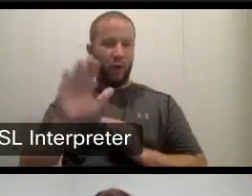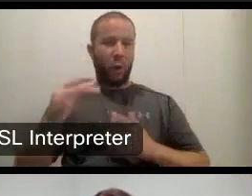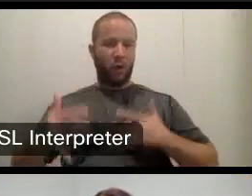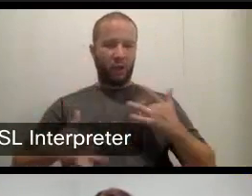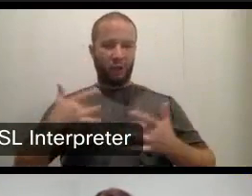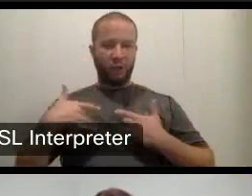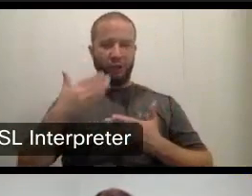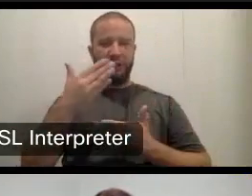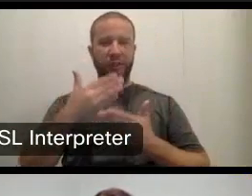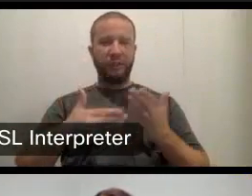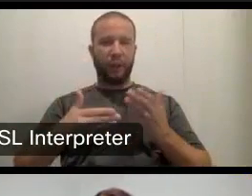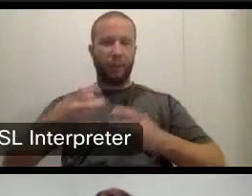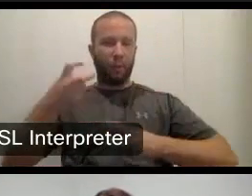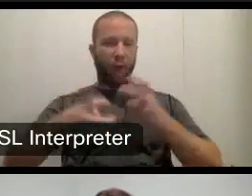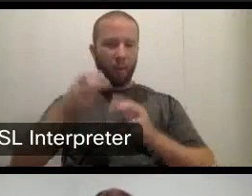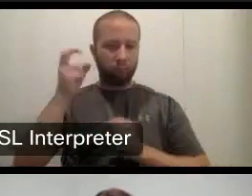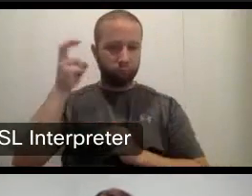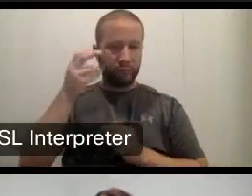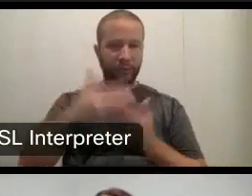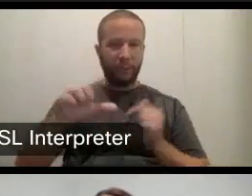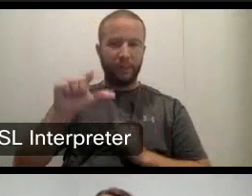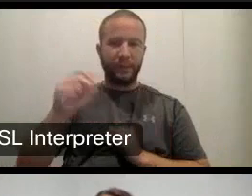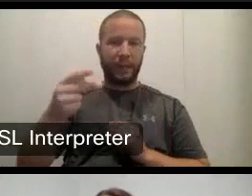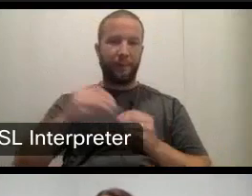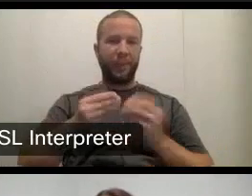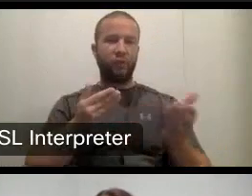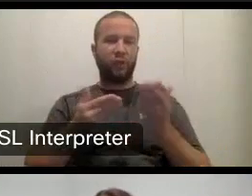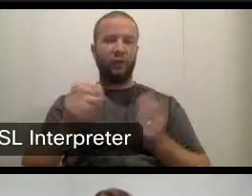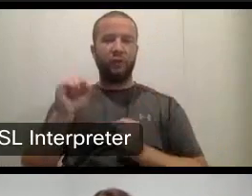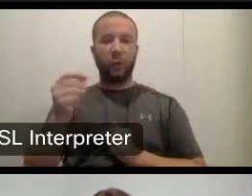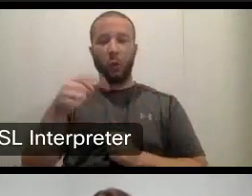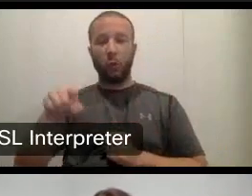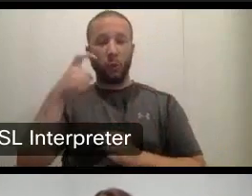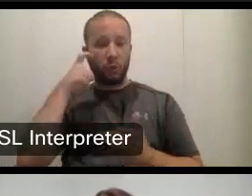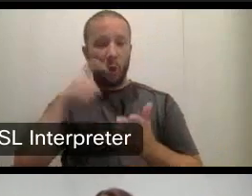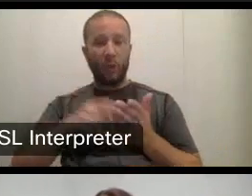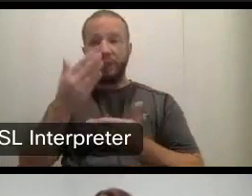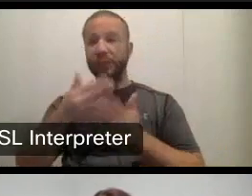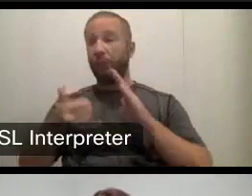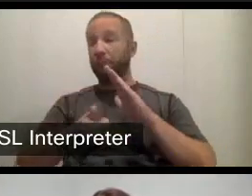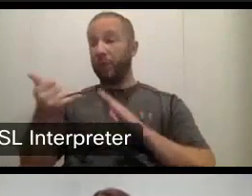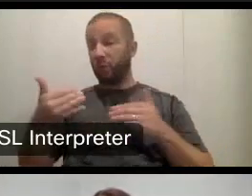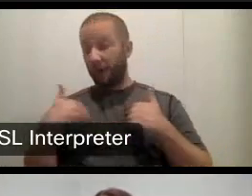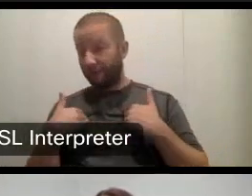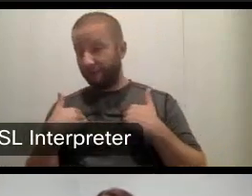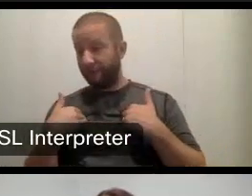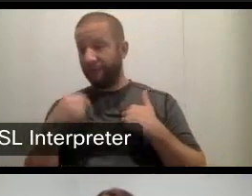some Transit Network gaps so you might have had a Metro service or access to Metro Rail